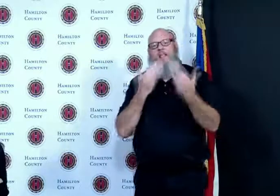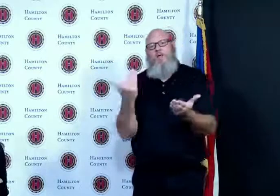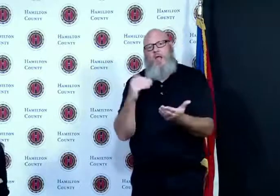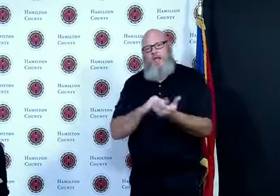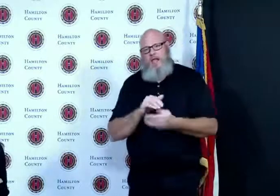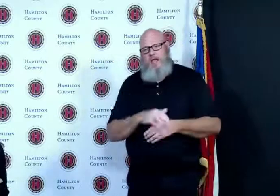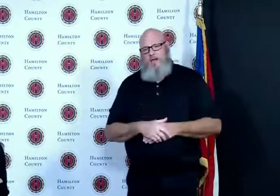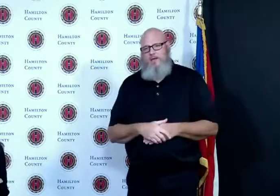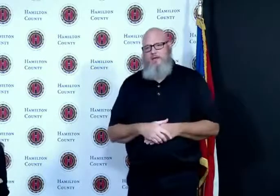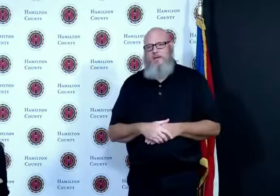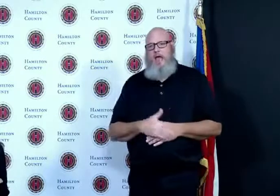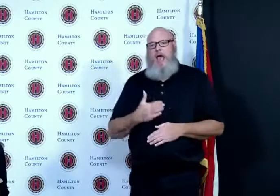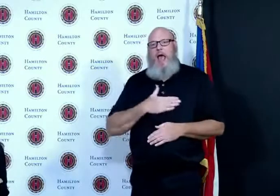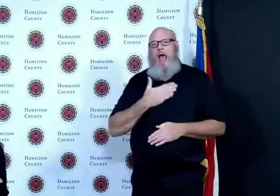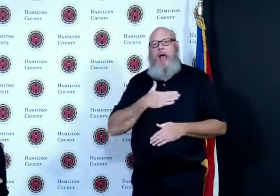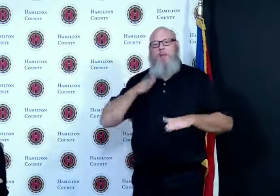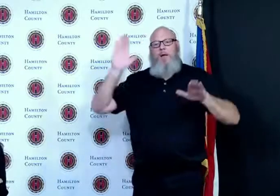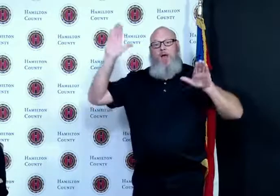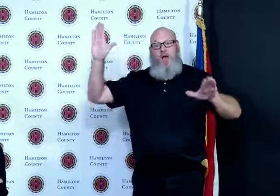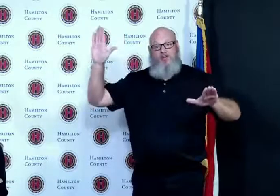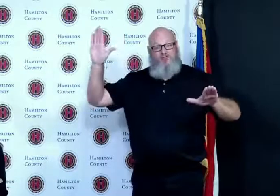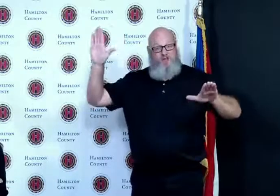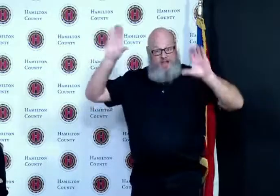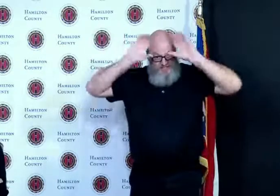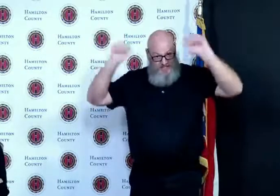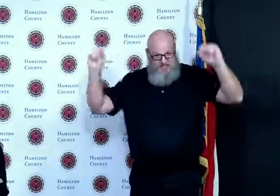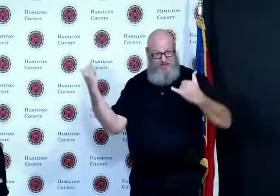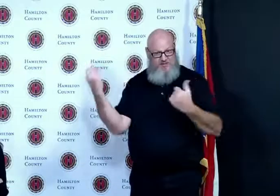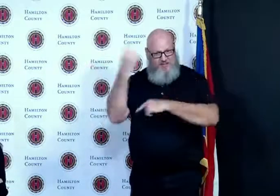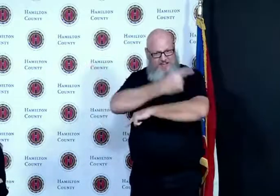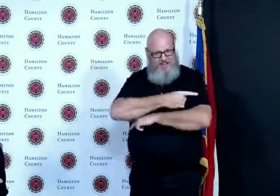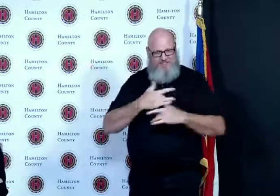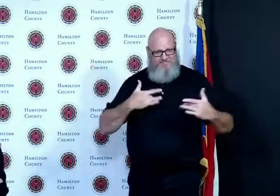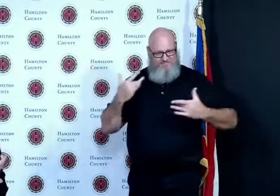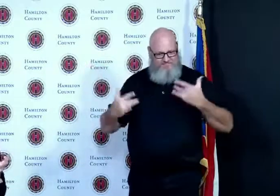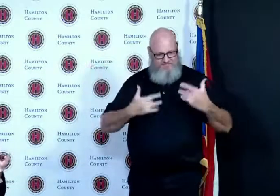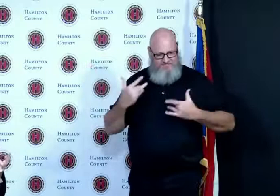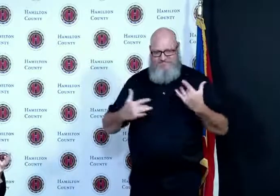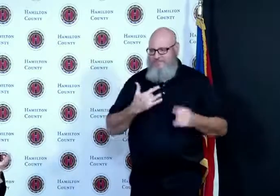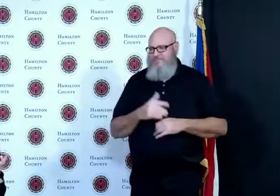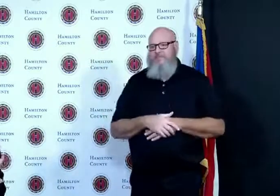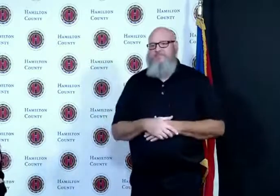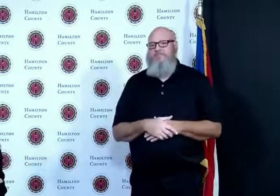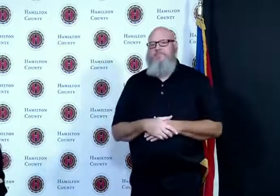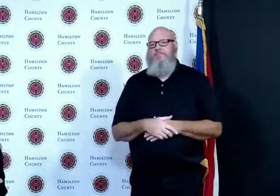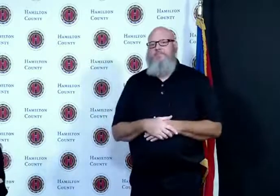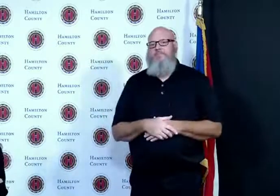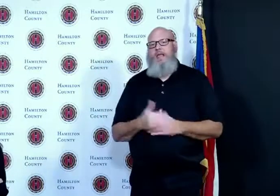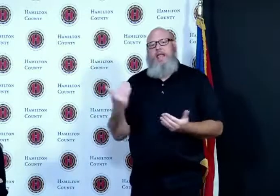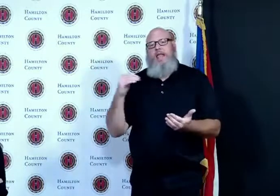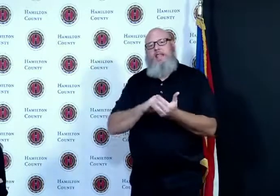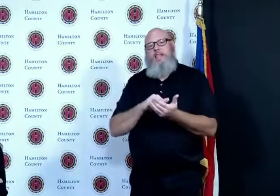anecdotal story related to 211 the hotline so as Greg has said these seniors who are 80 years